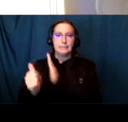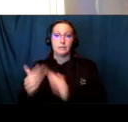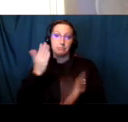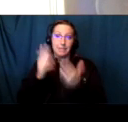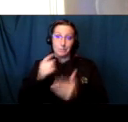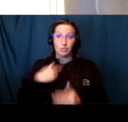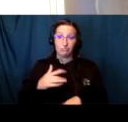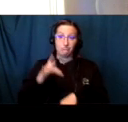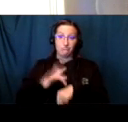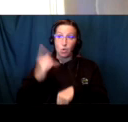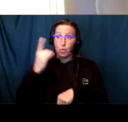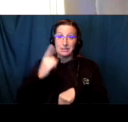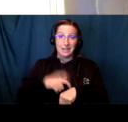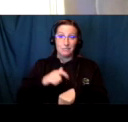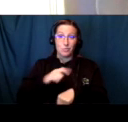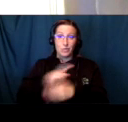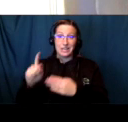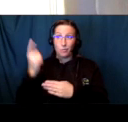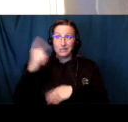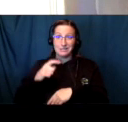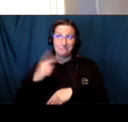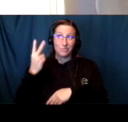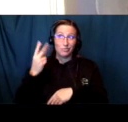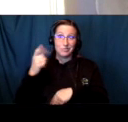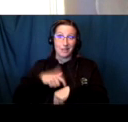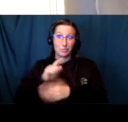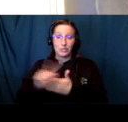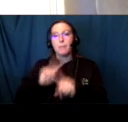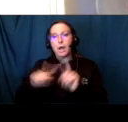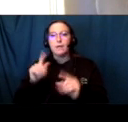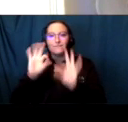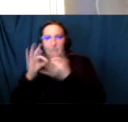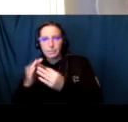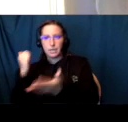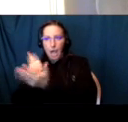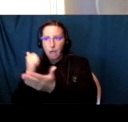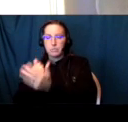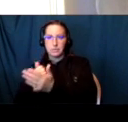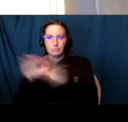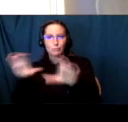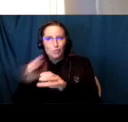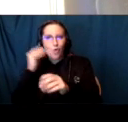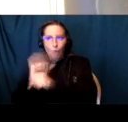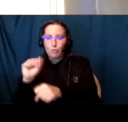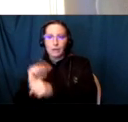two times a week but they're there every day. So it's nice to have families um do some homework with their kid.